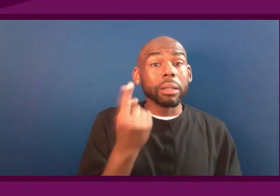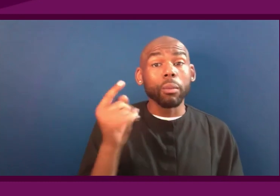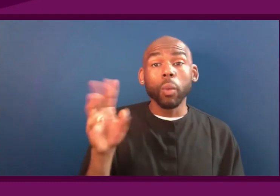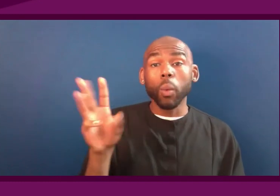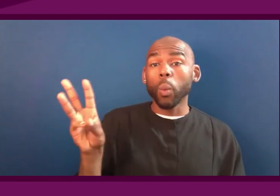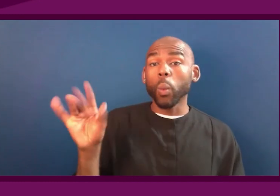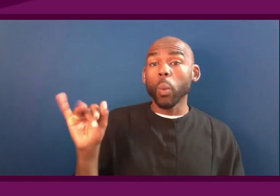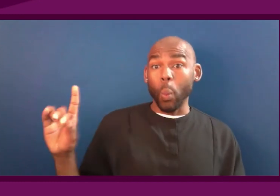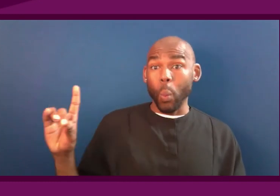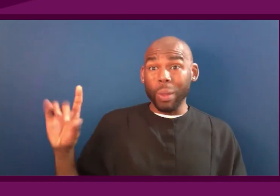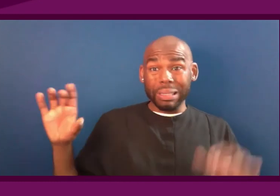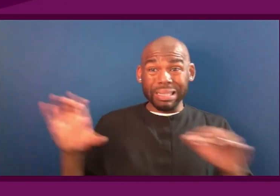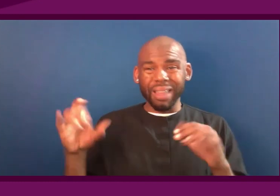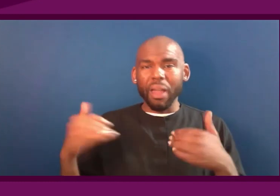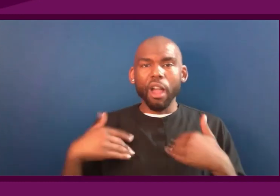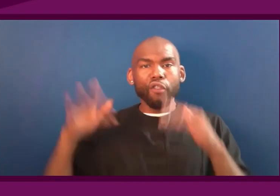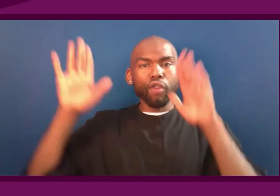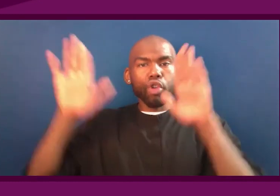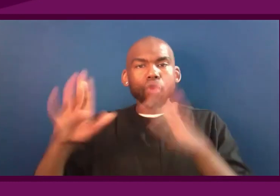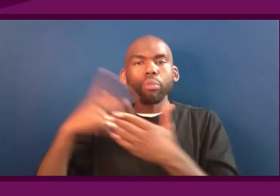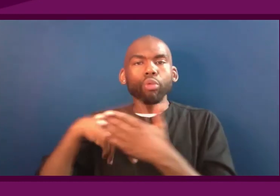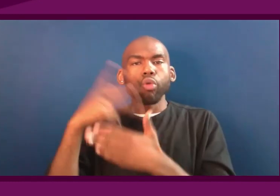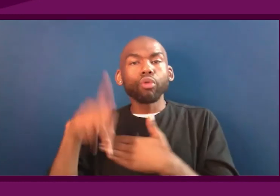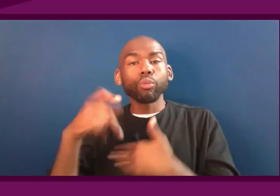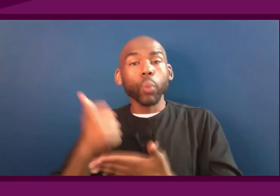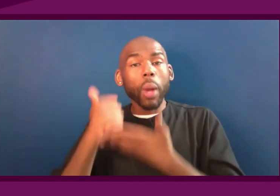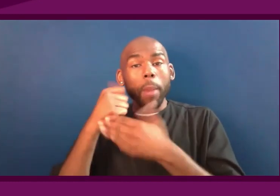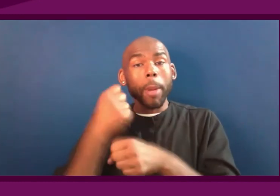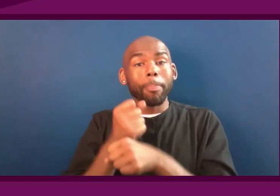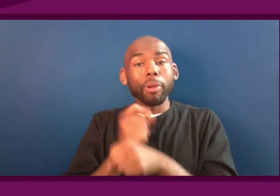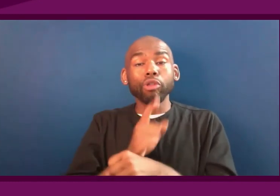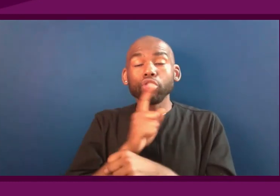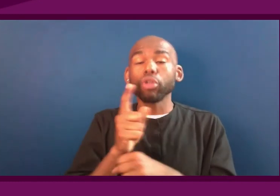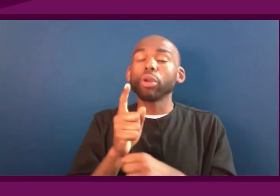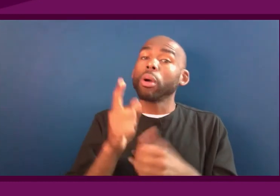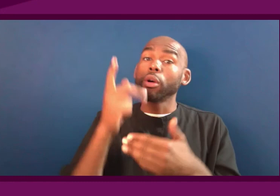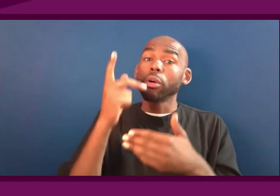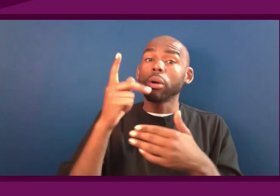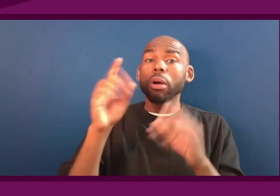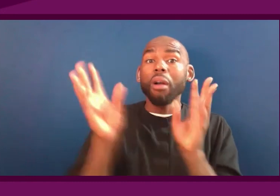governments need to be deliberate about working with organizations like the World Institute on